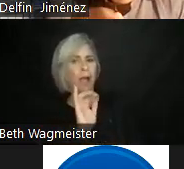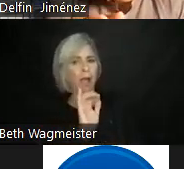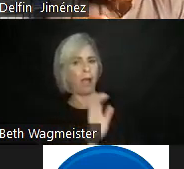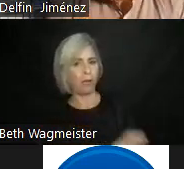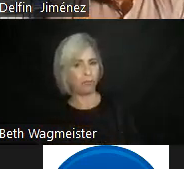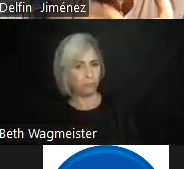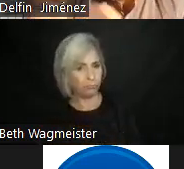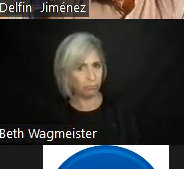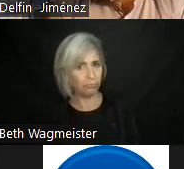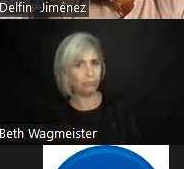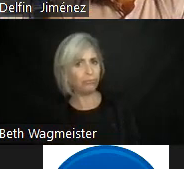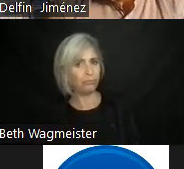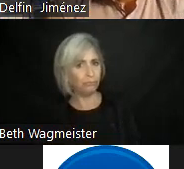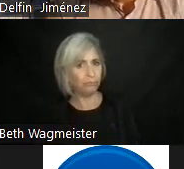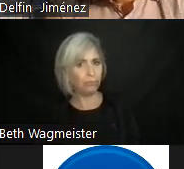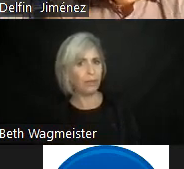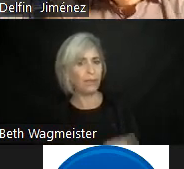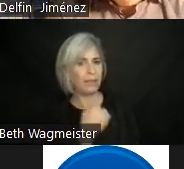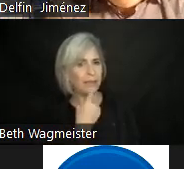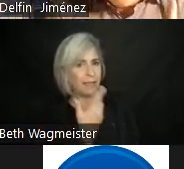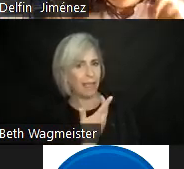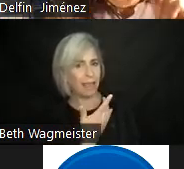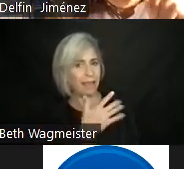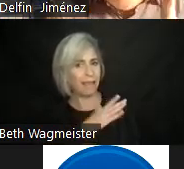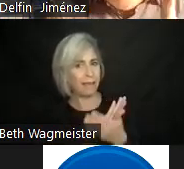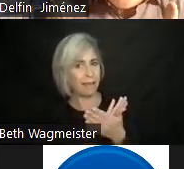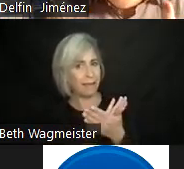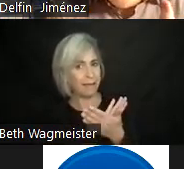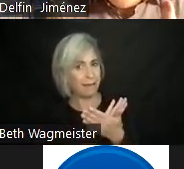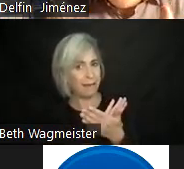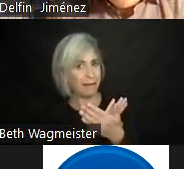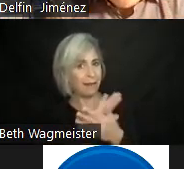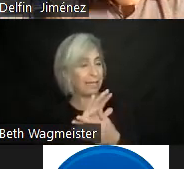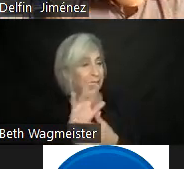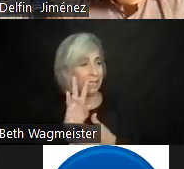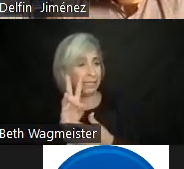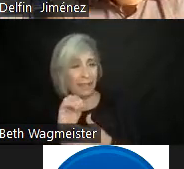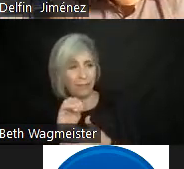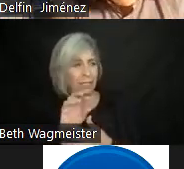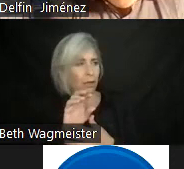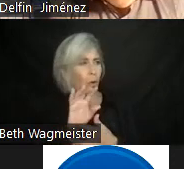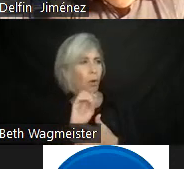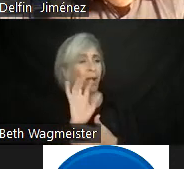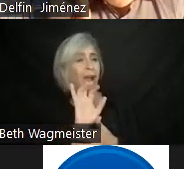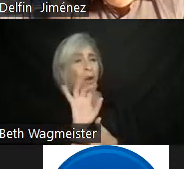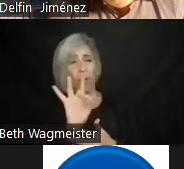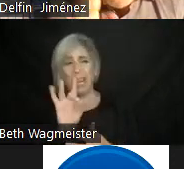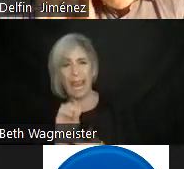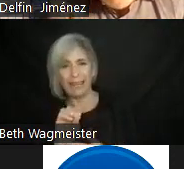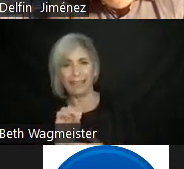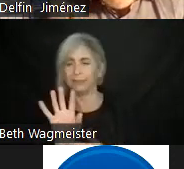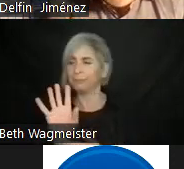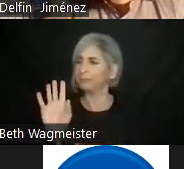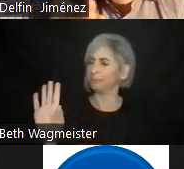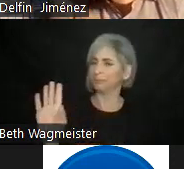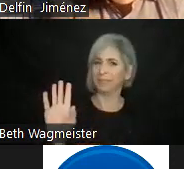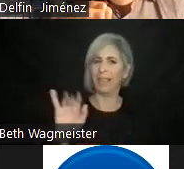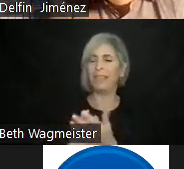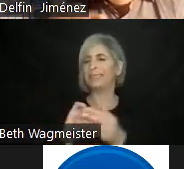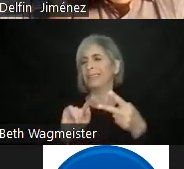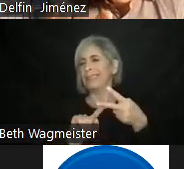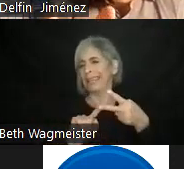Or in other country they can say oh, this is 80. Well, this is secondary. The most important thing